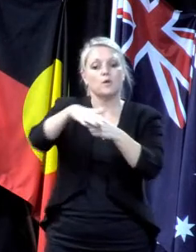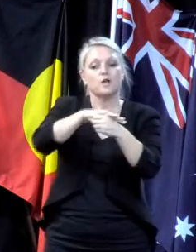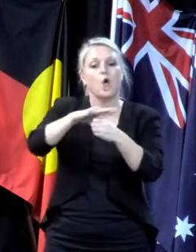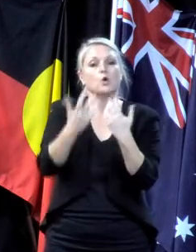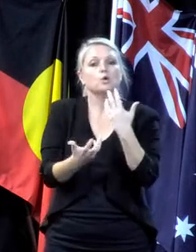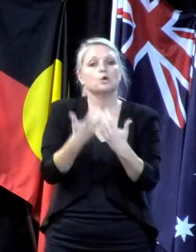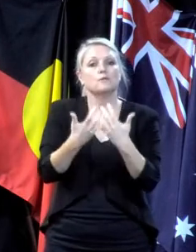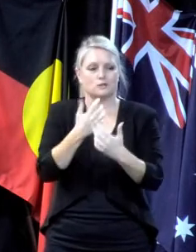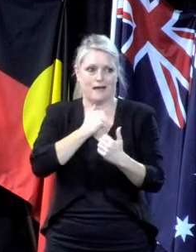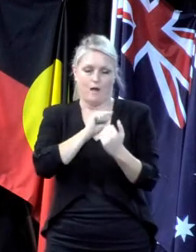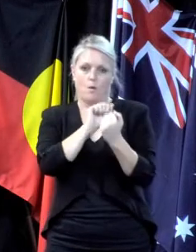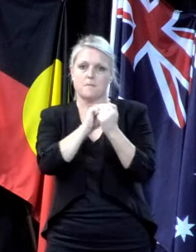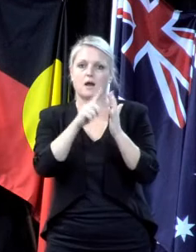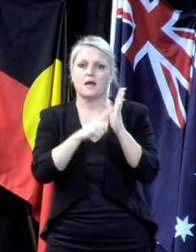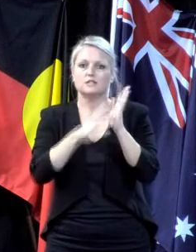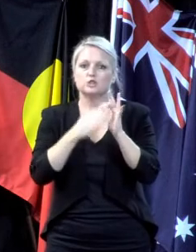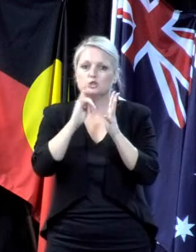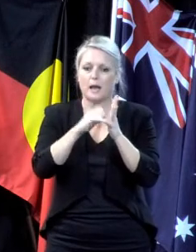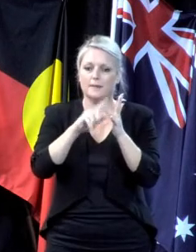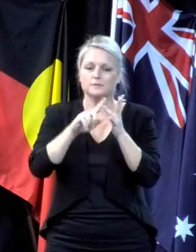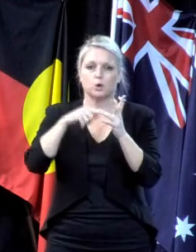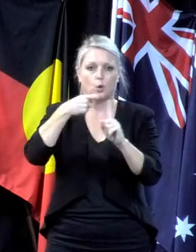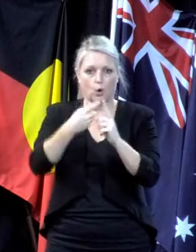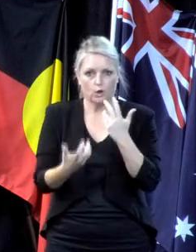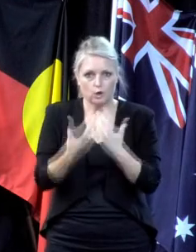So we’ve got seven students, at the moment, for this year and more next year